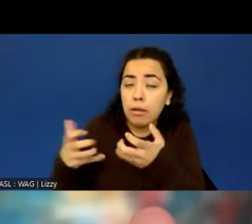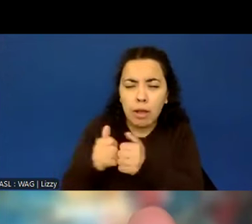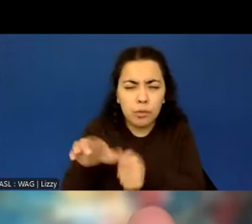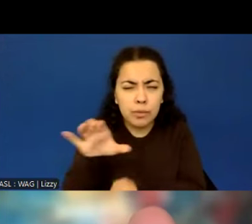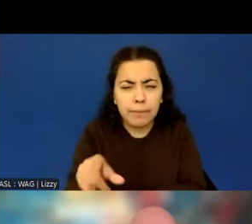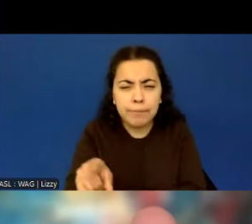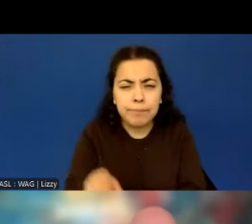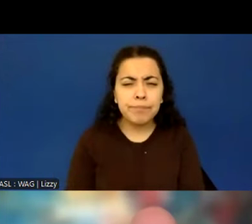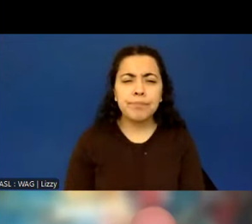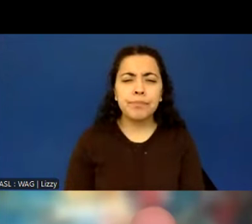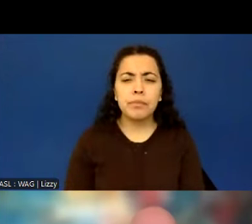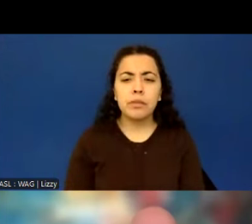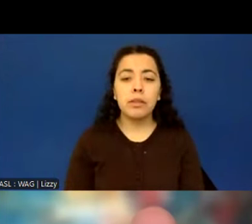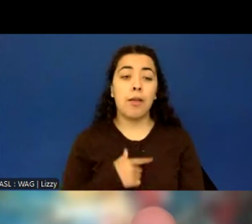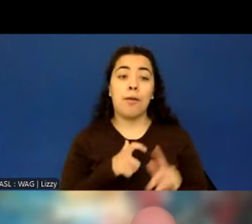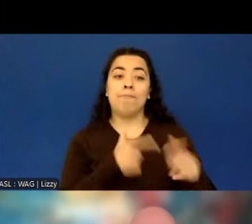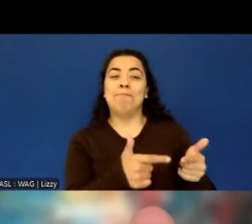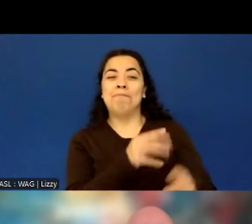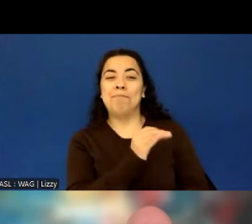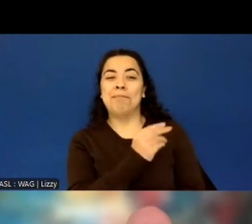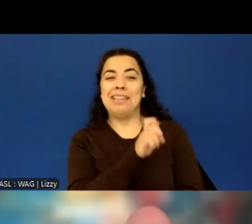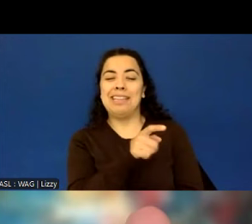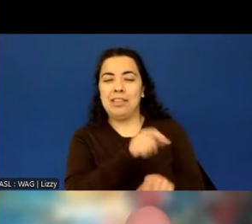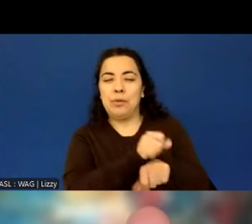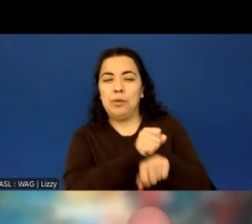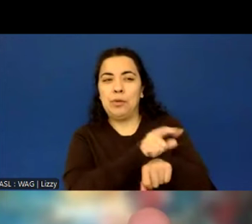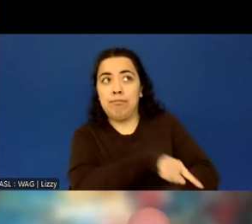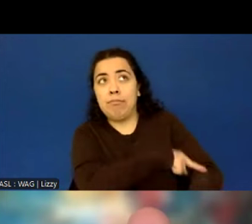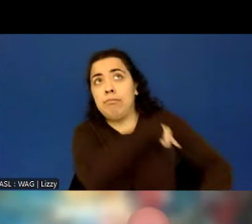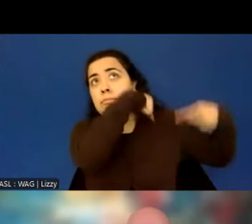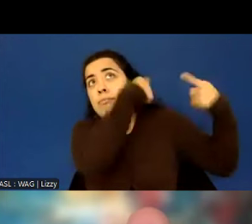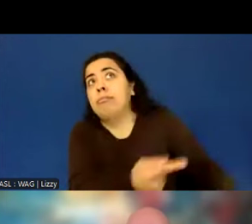that one to Michele, because he worked -- has worked more long term with that and